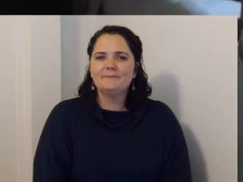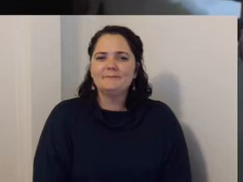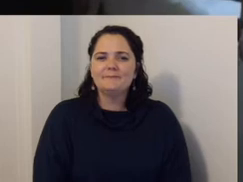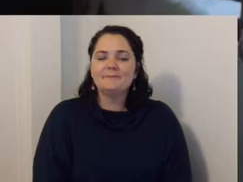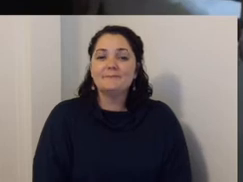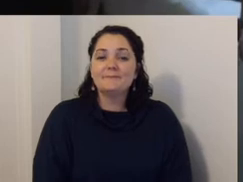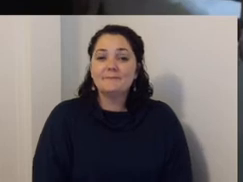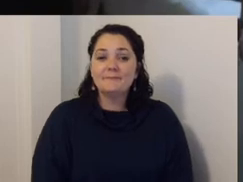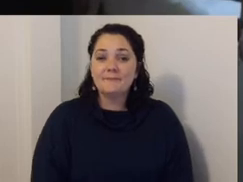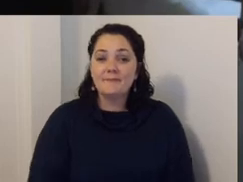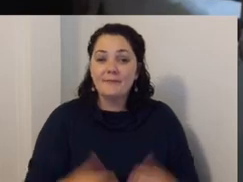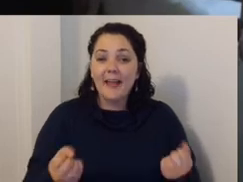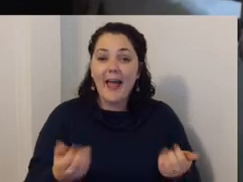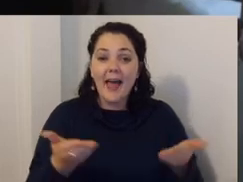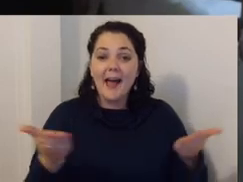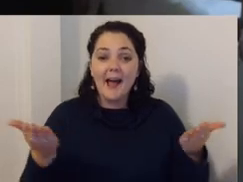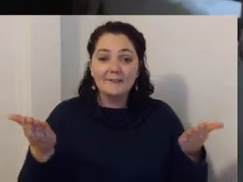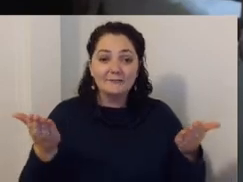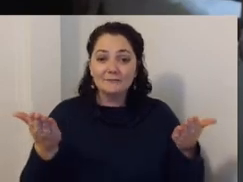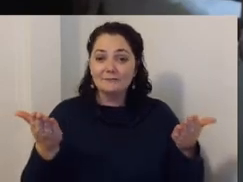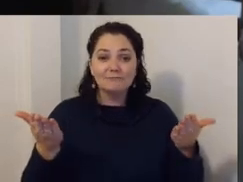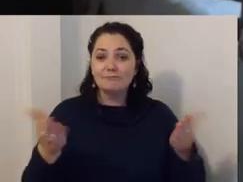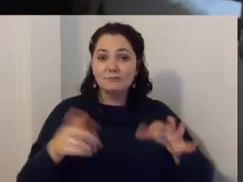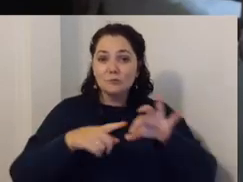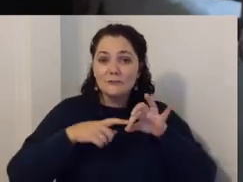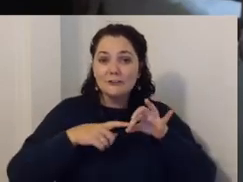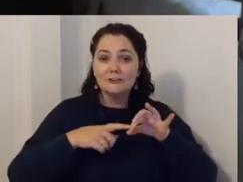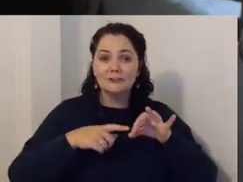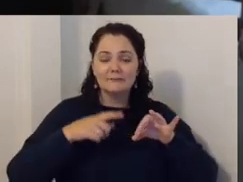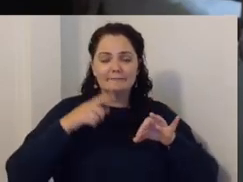if you have any other questions that pop into your minds as we are going through this